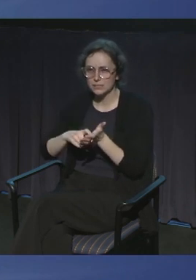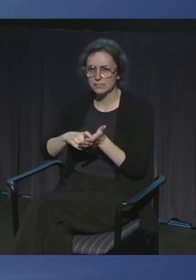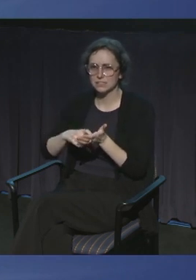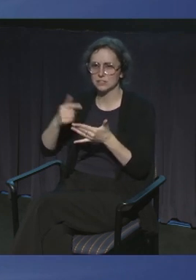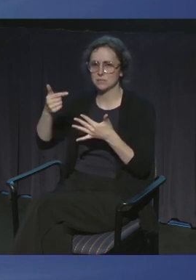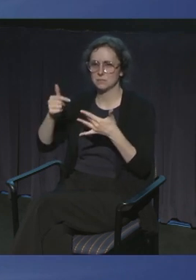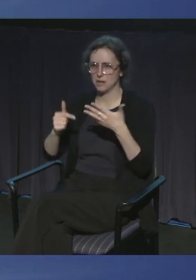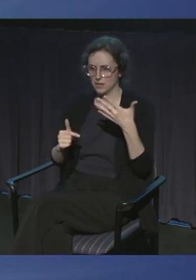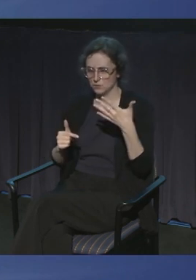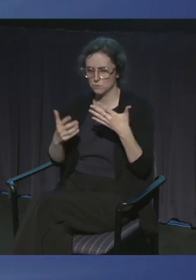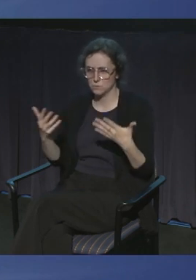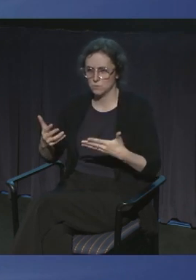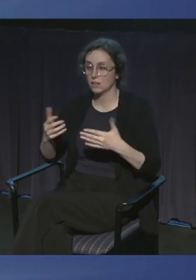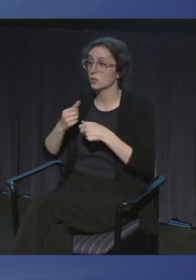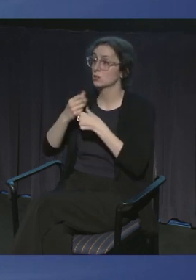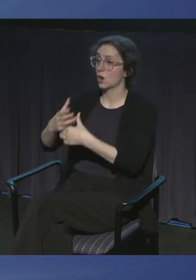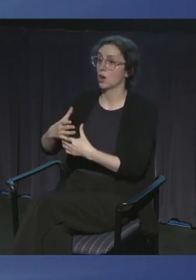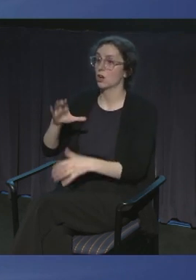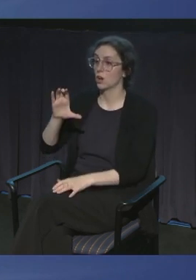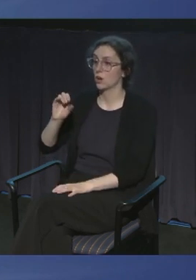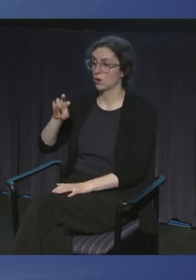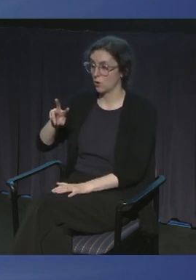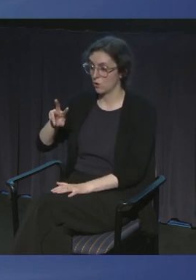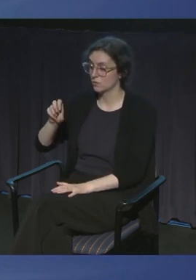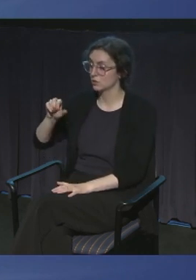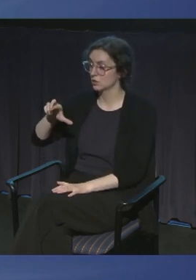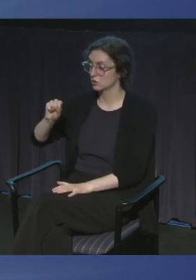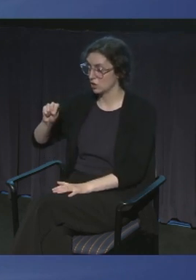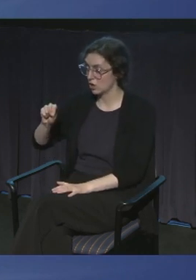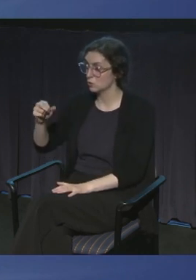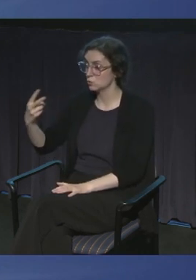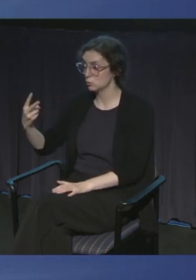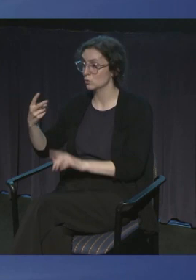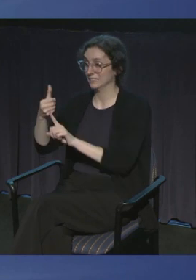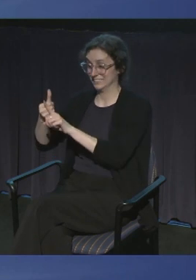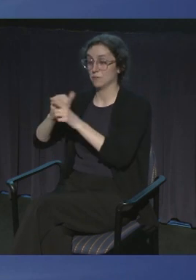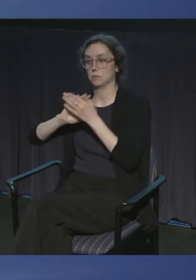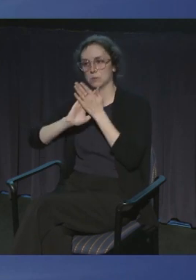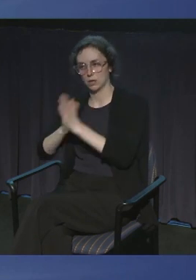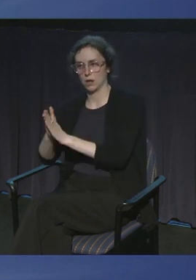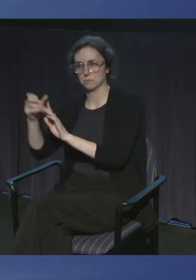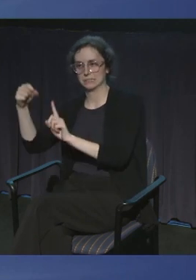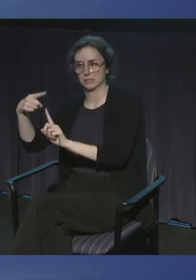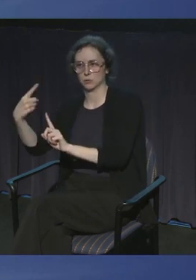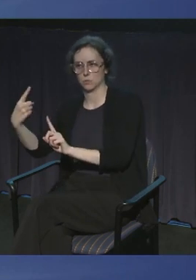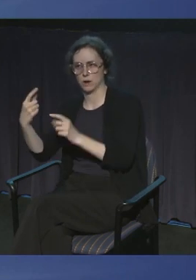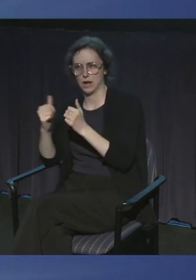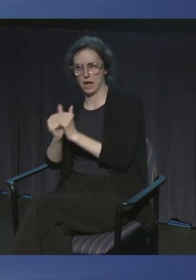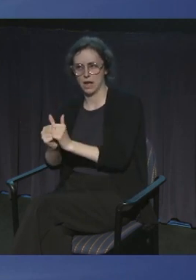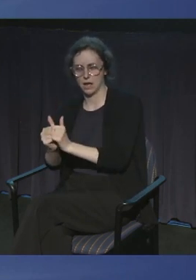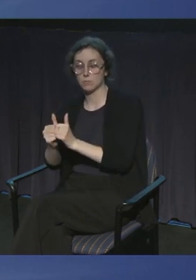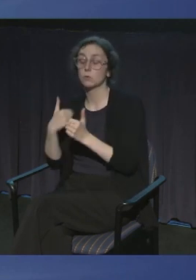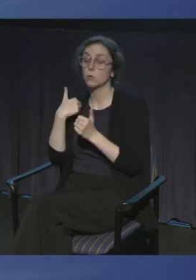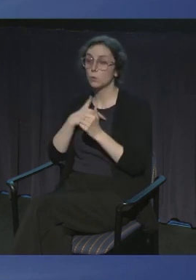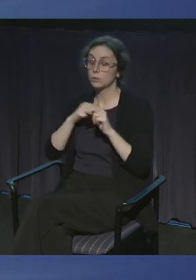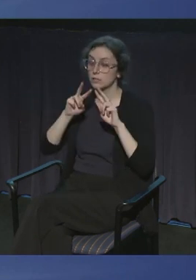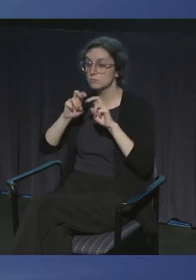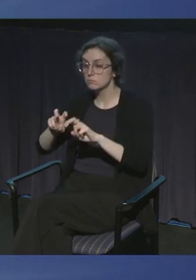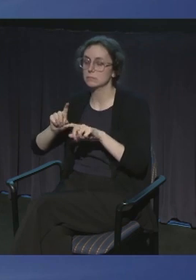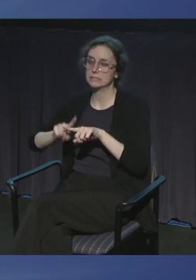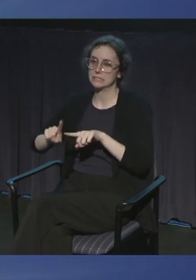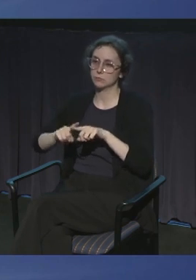MOLECULE CAUSES SARS-COV2 TO BE